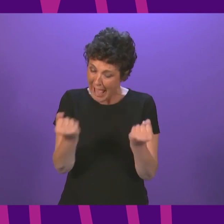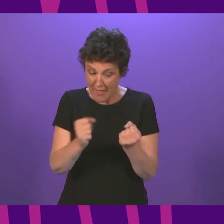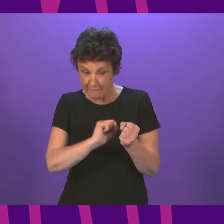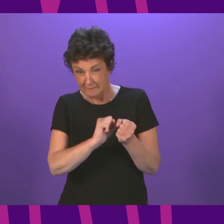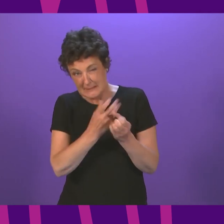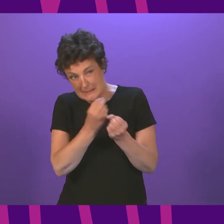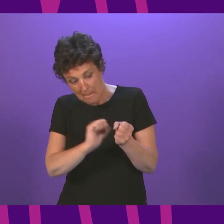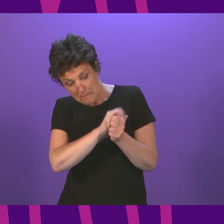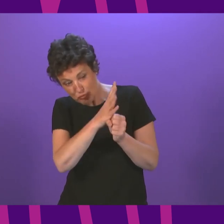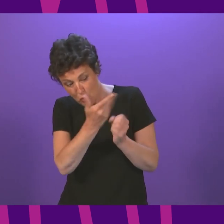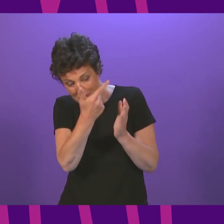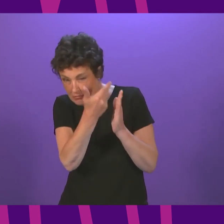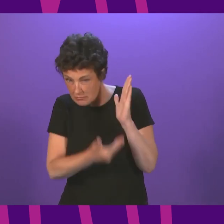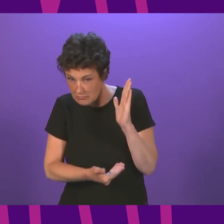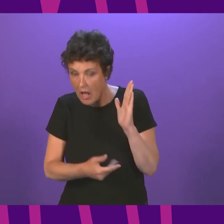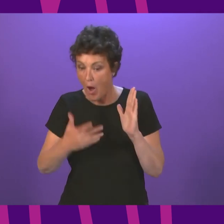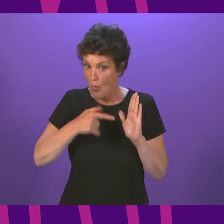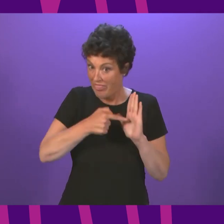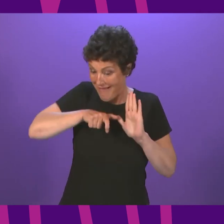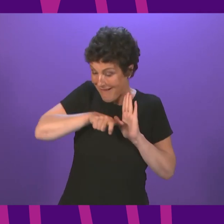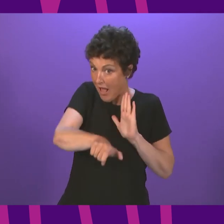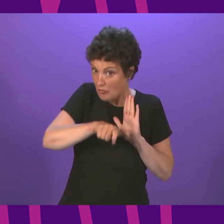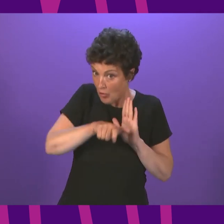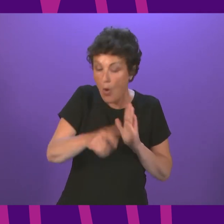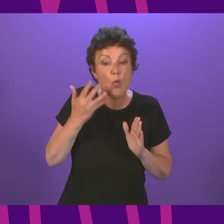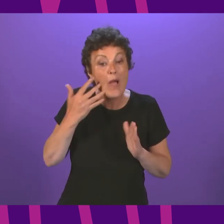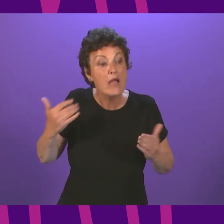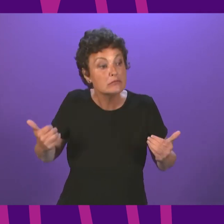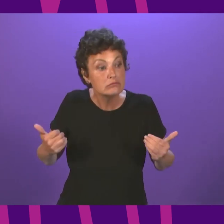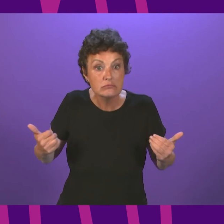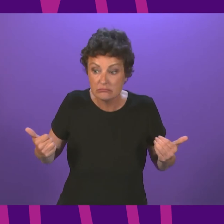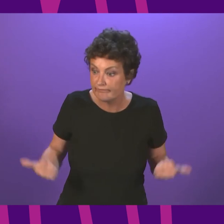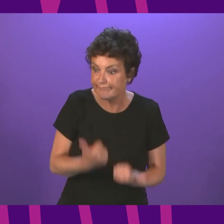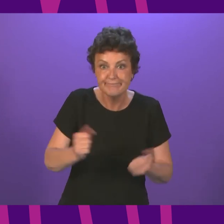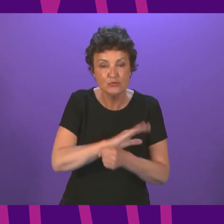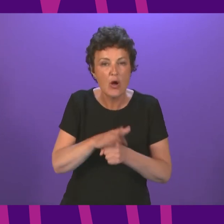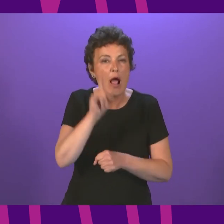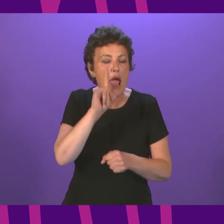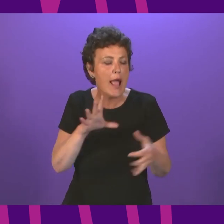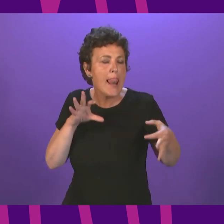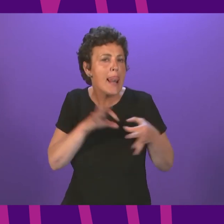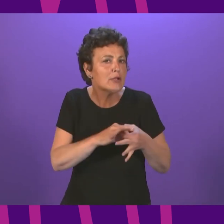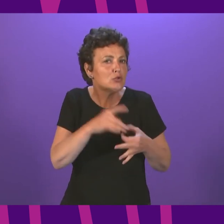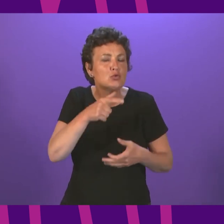that they need to see support from the Government. They need access to the data, too. They are